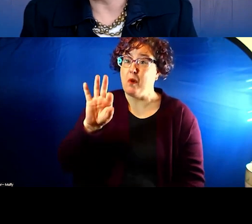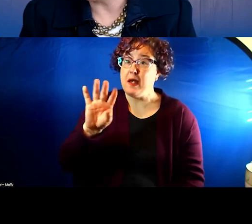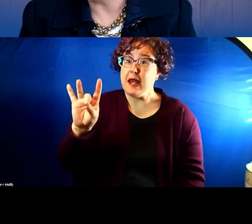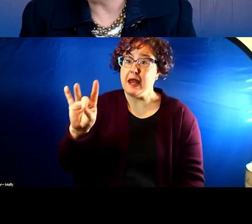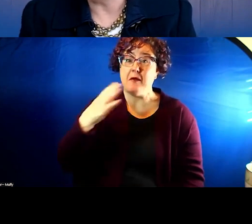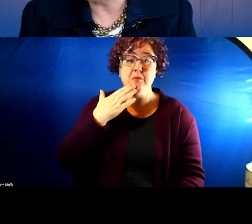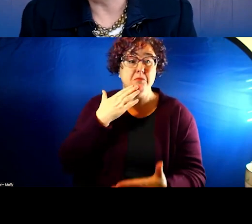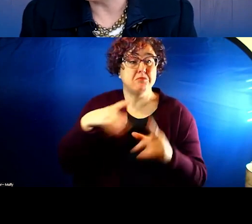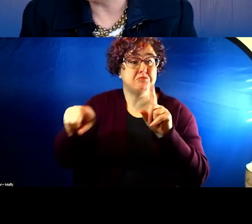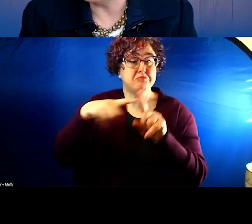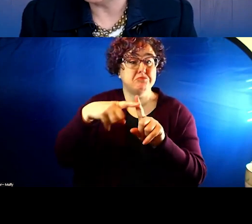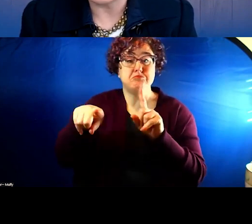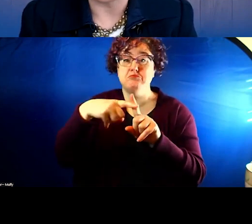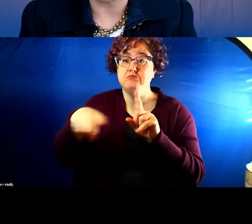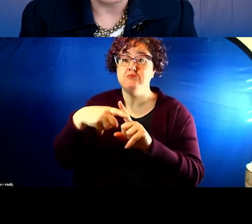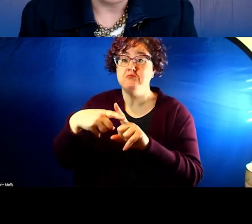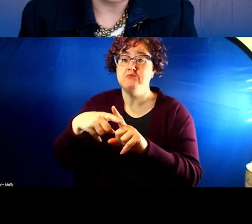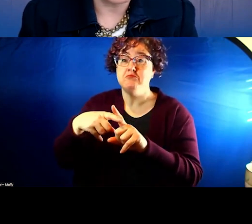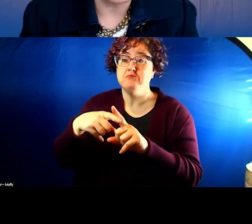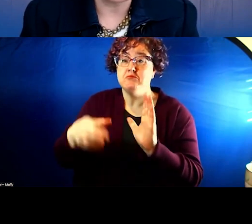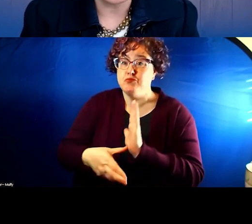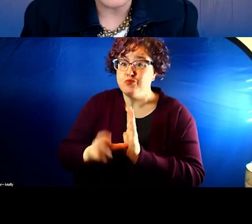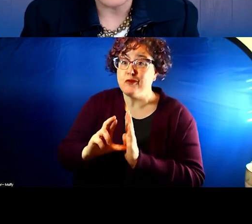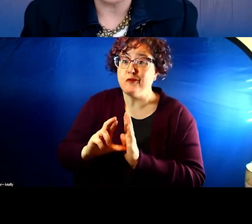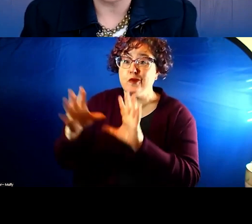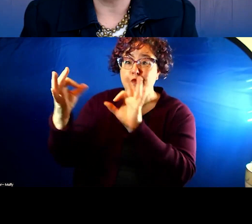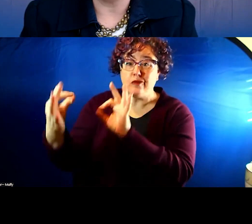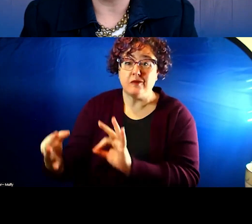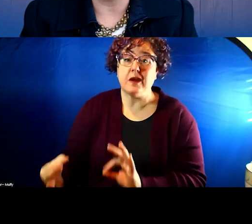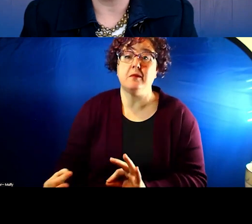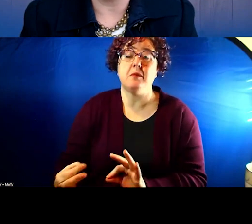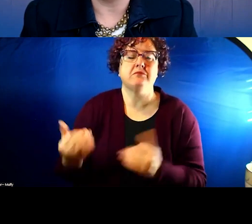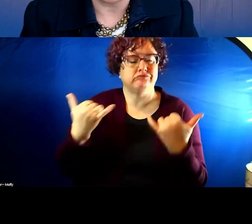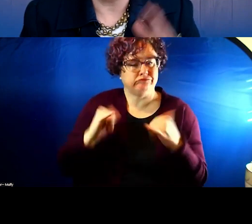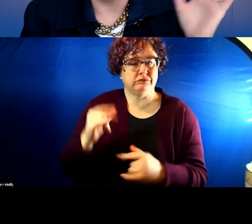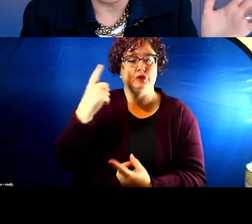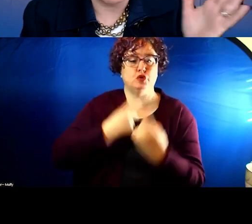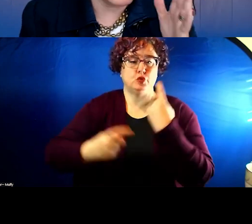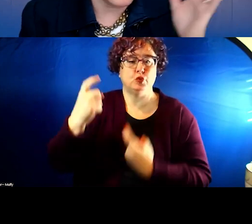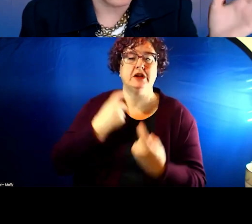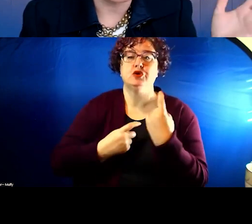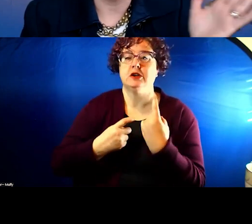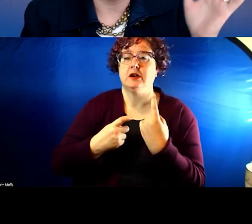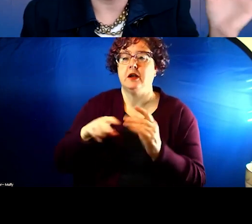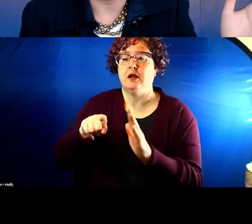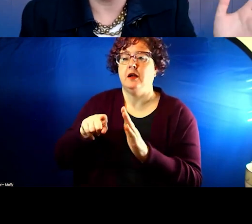I HOPE WHERE YOU LIVE YOU ARE HEARING GOOD THINGS. THERE IS STILL QUESTIONS ABOUT SUICIDE ROUTING, WHICH WE